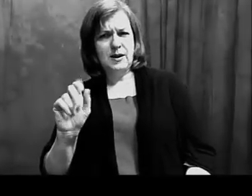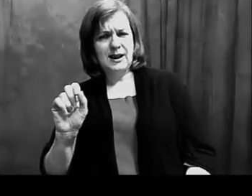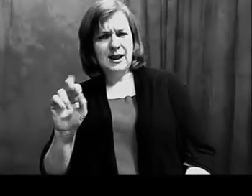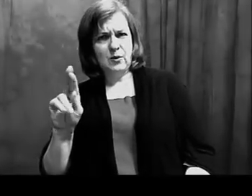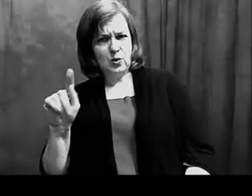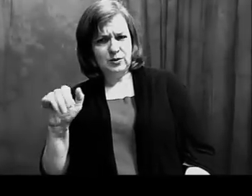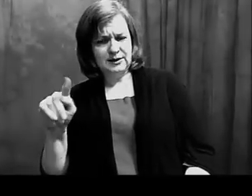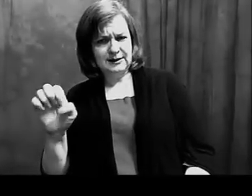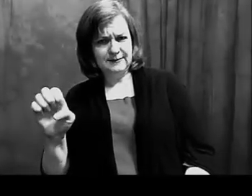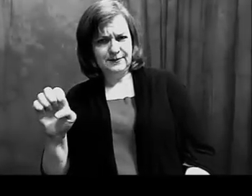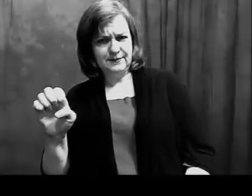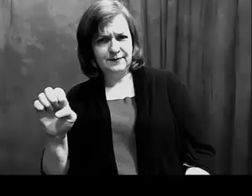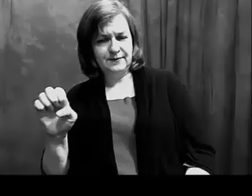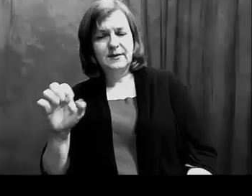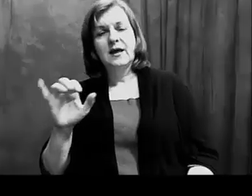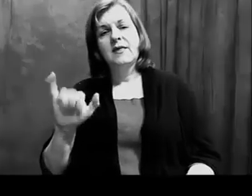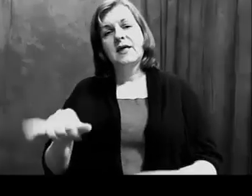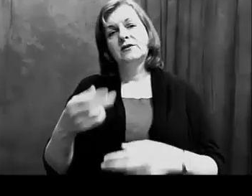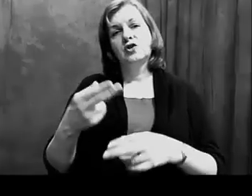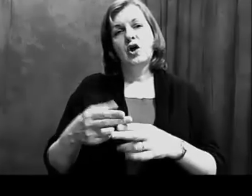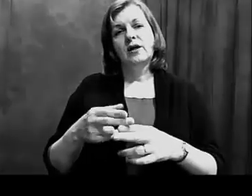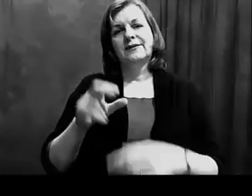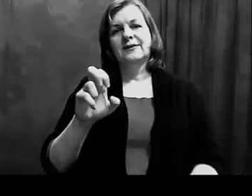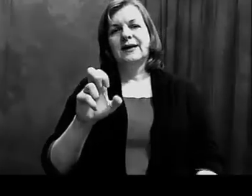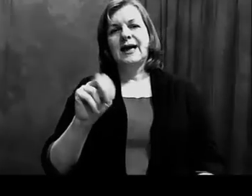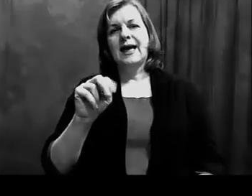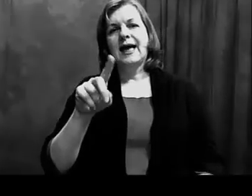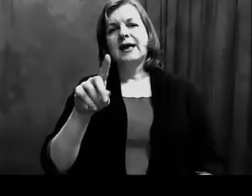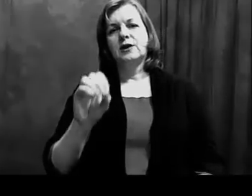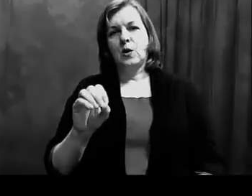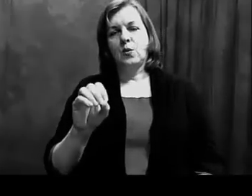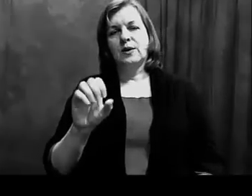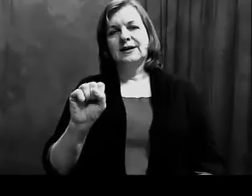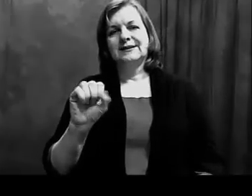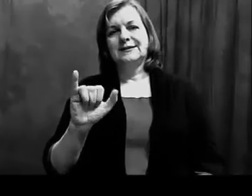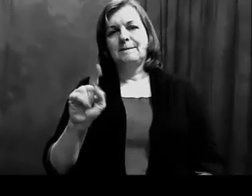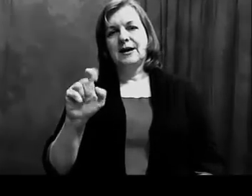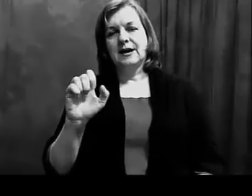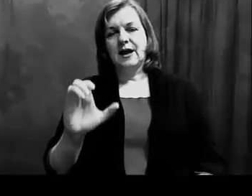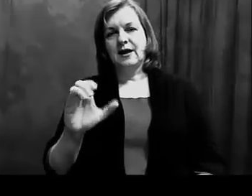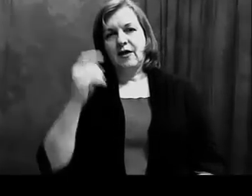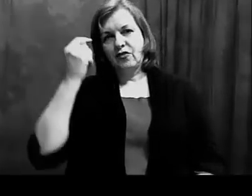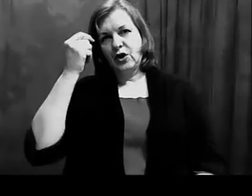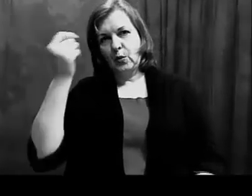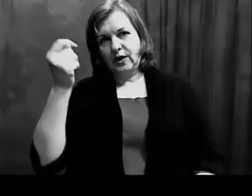so why would they look like a prokaryote??